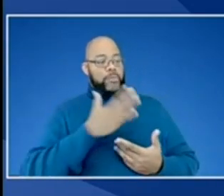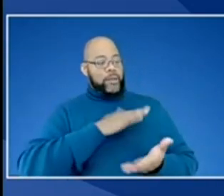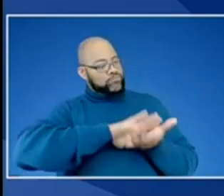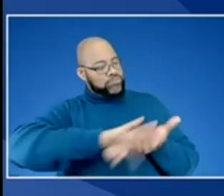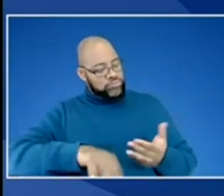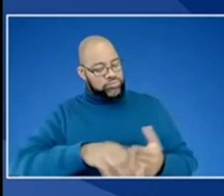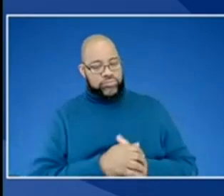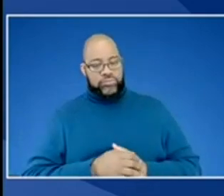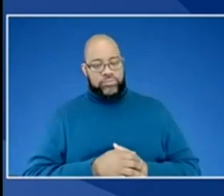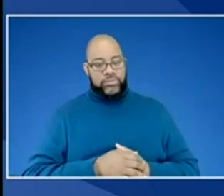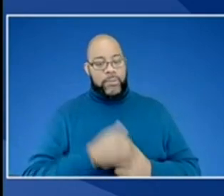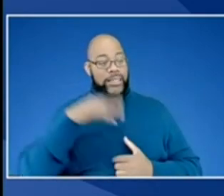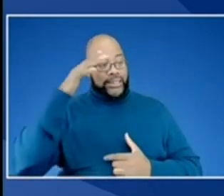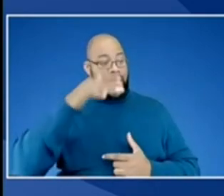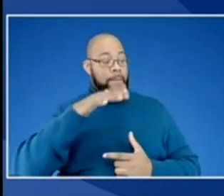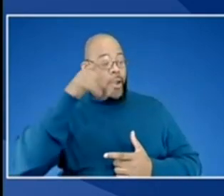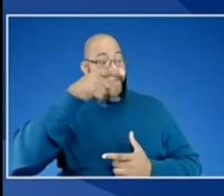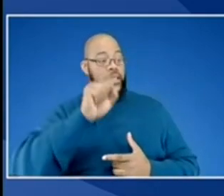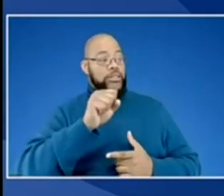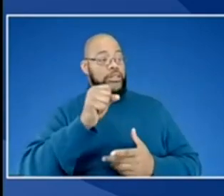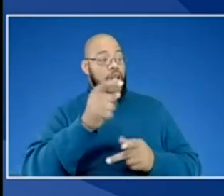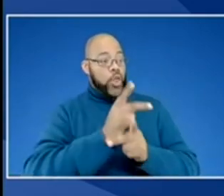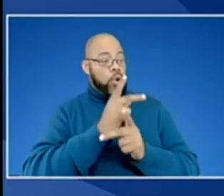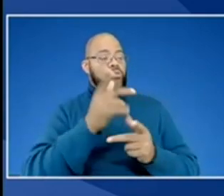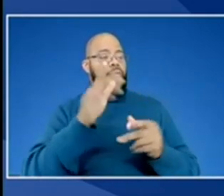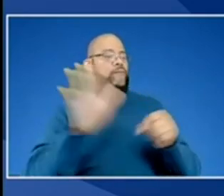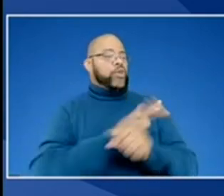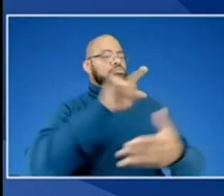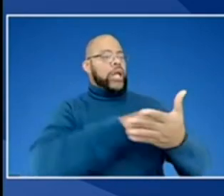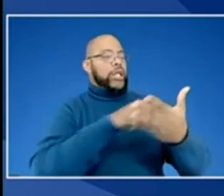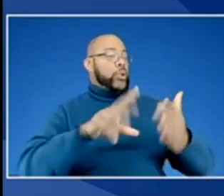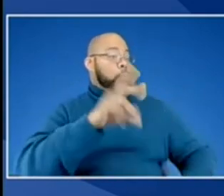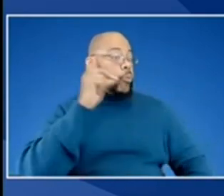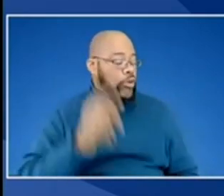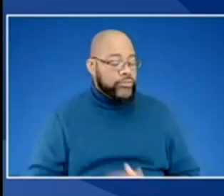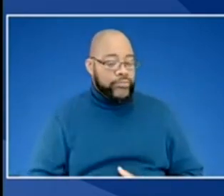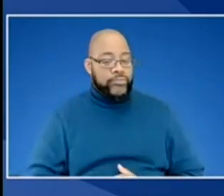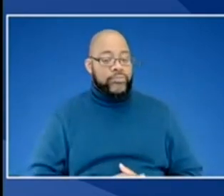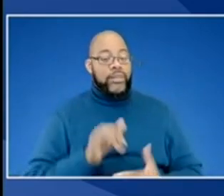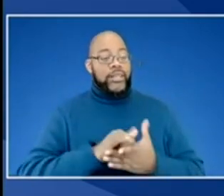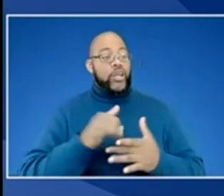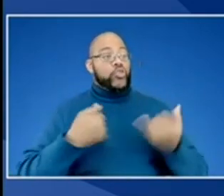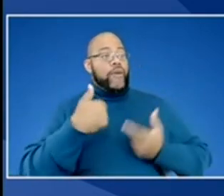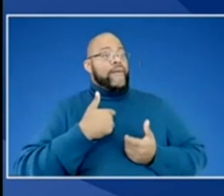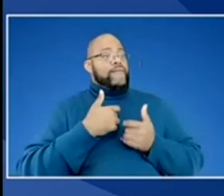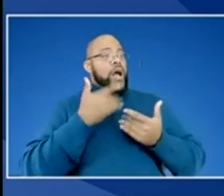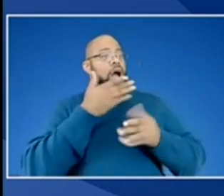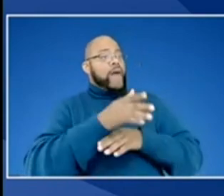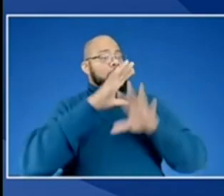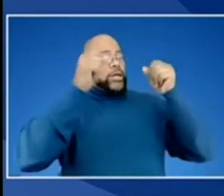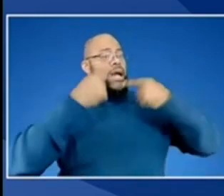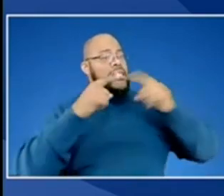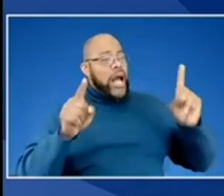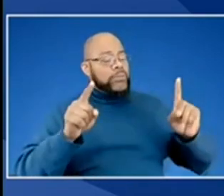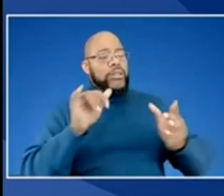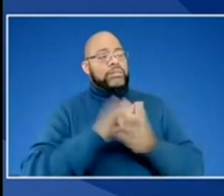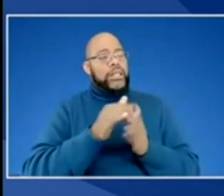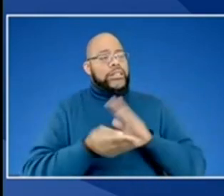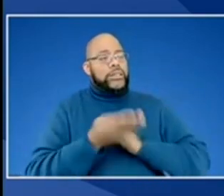My dad's Parent PLUS Loan also would have been fully canceled. The joy that we felt following the President's announcement and the submission of our applications for debt